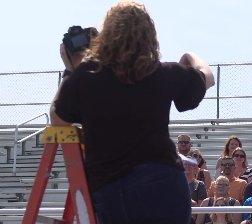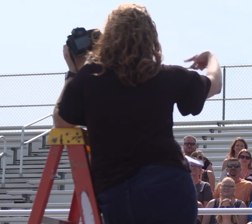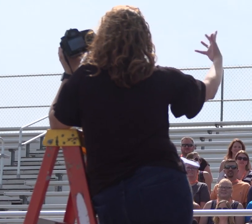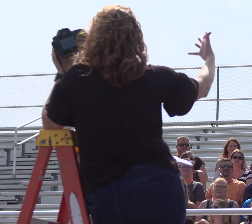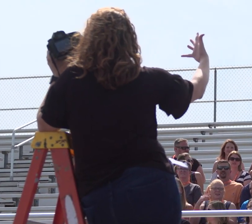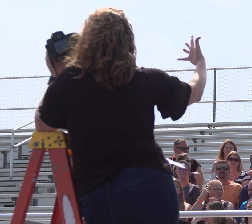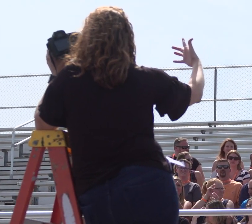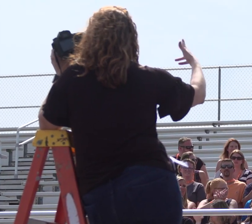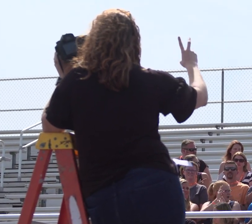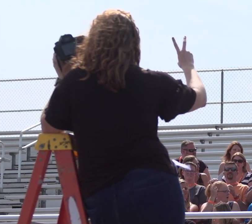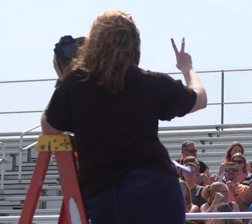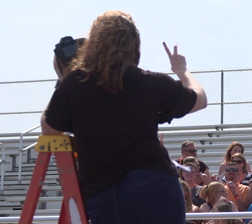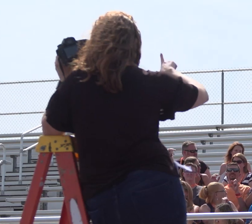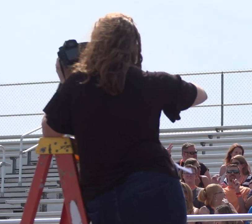What was the SVP sign for your year?